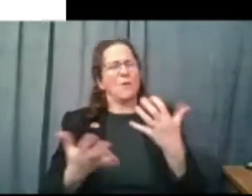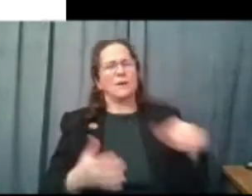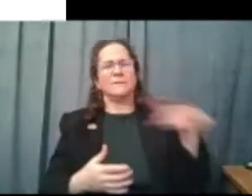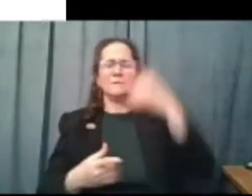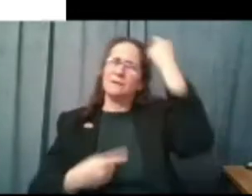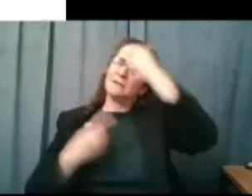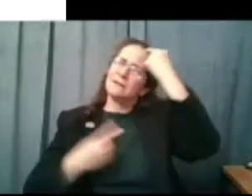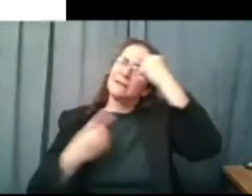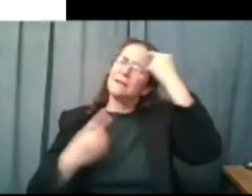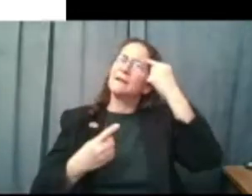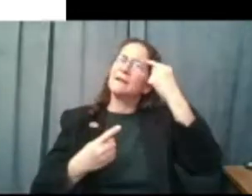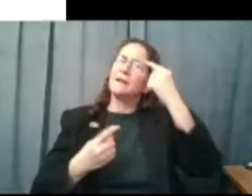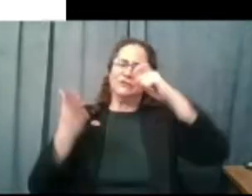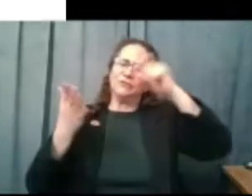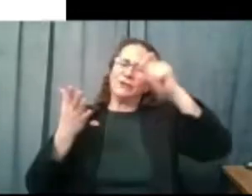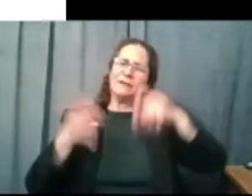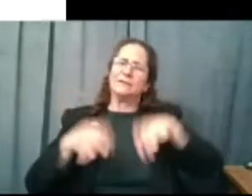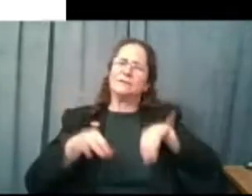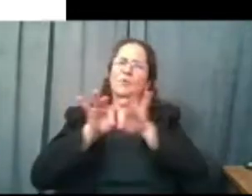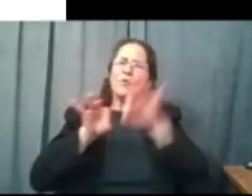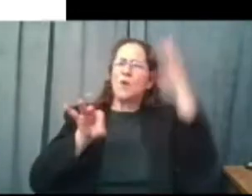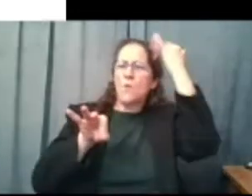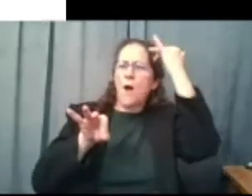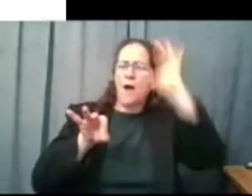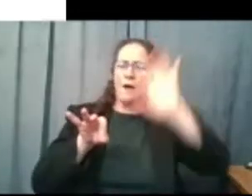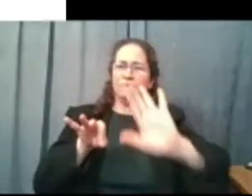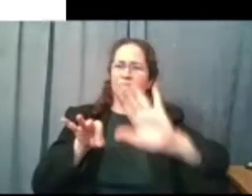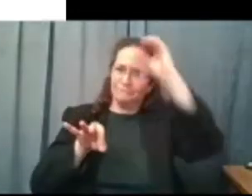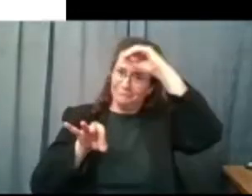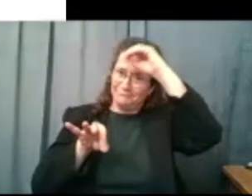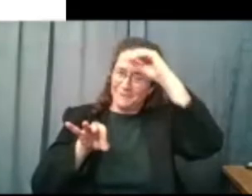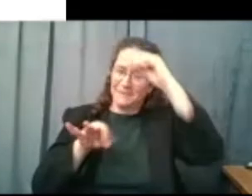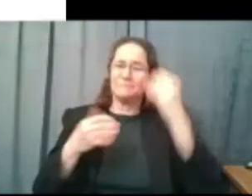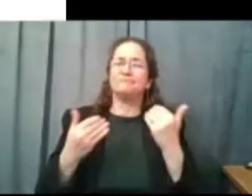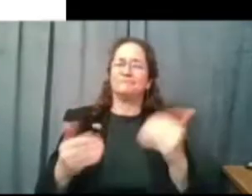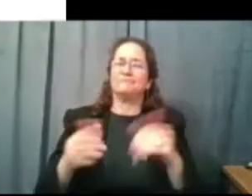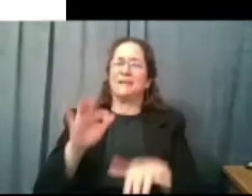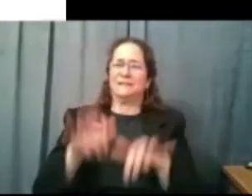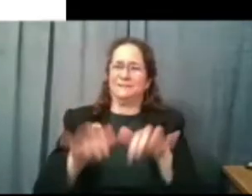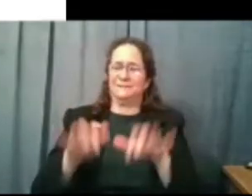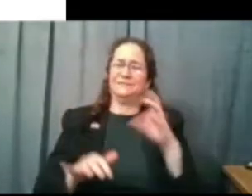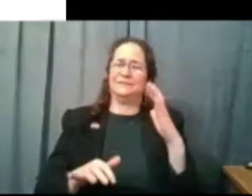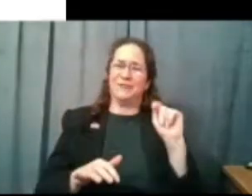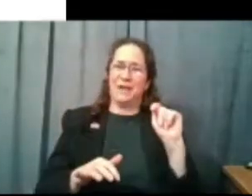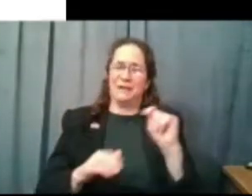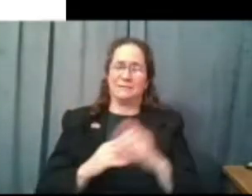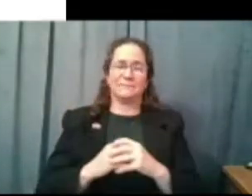checklists are important and put it in the chat please. So while folks are putting that in the chat,